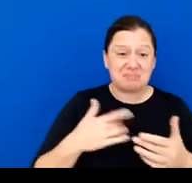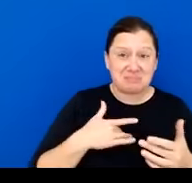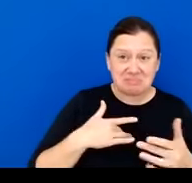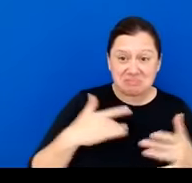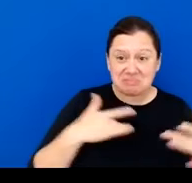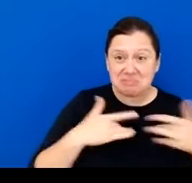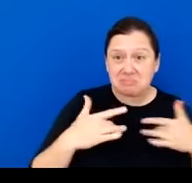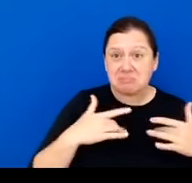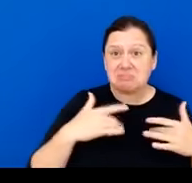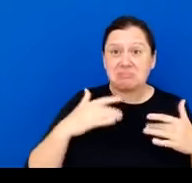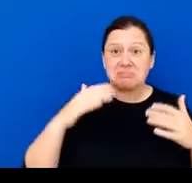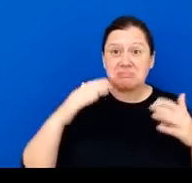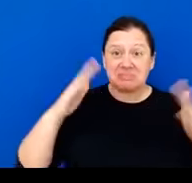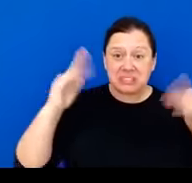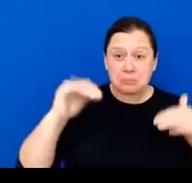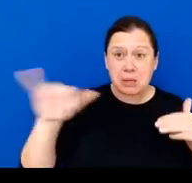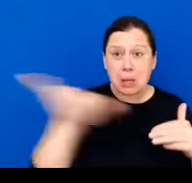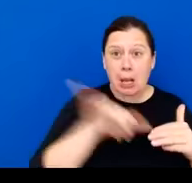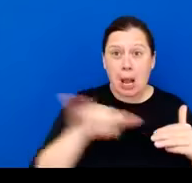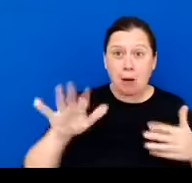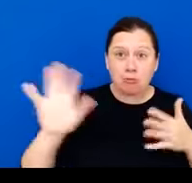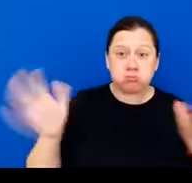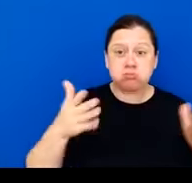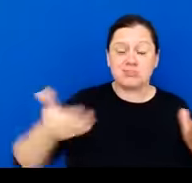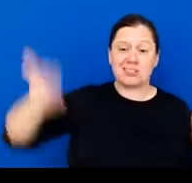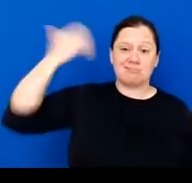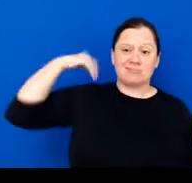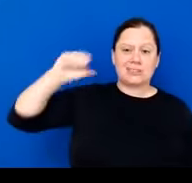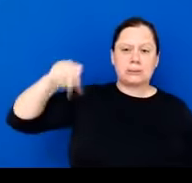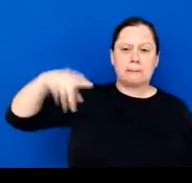actually helped spread these fires rapidly west but